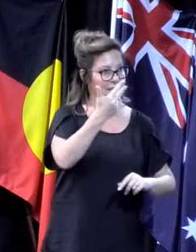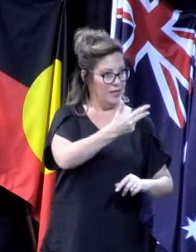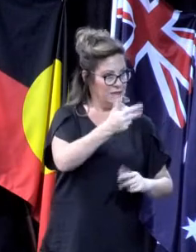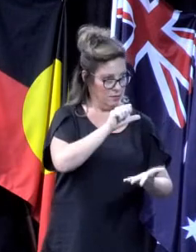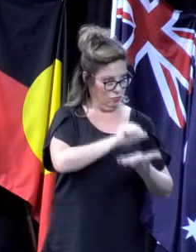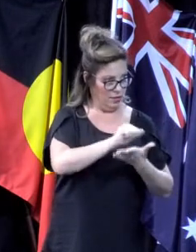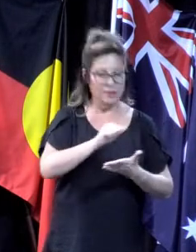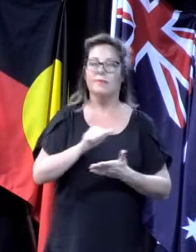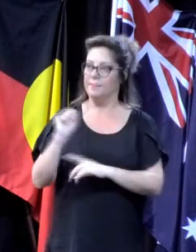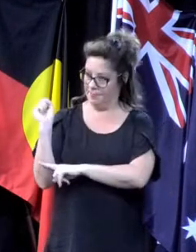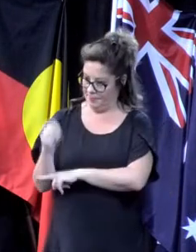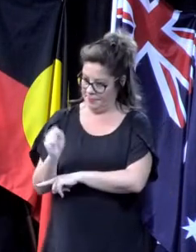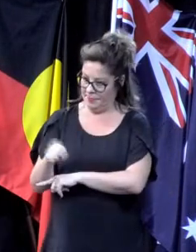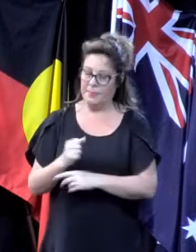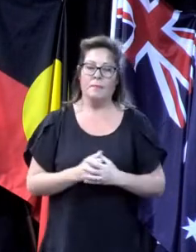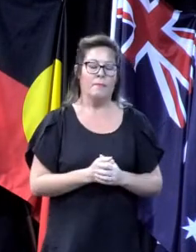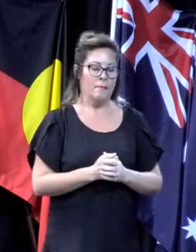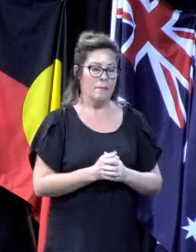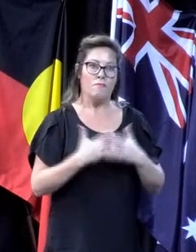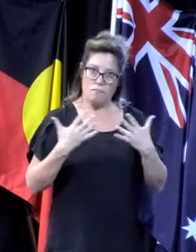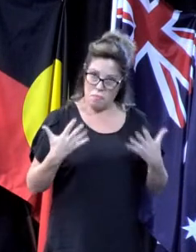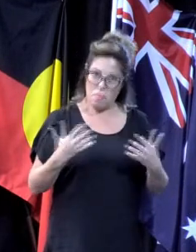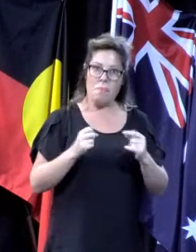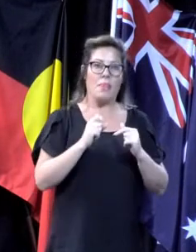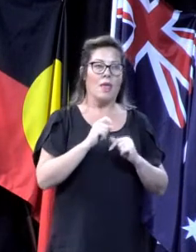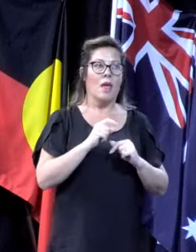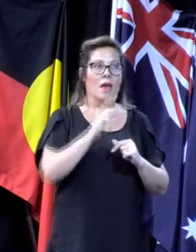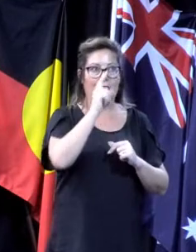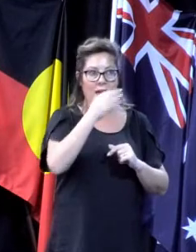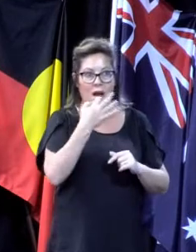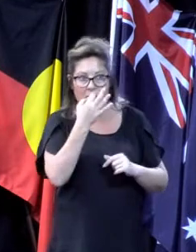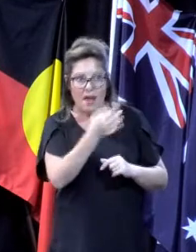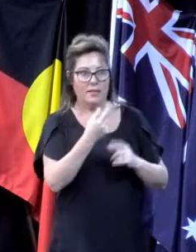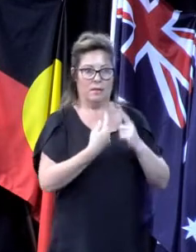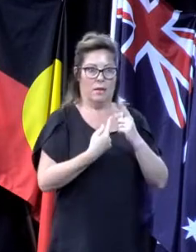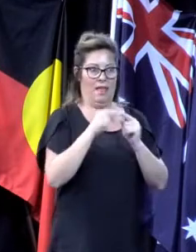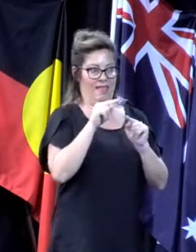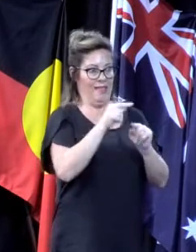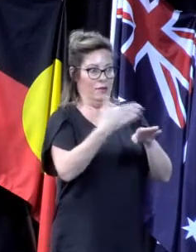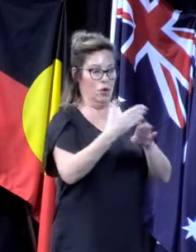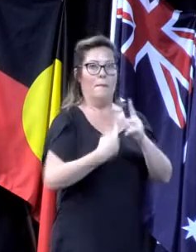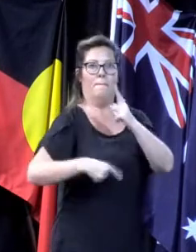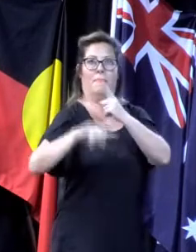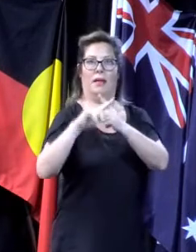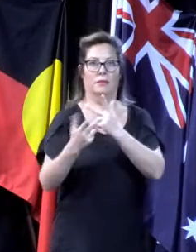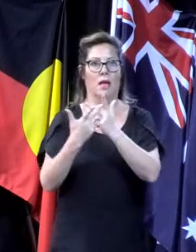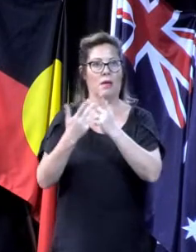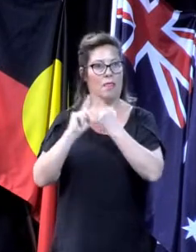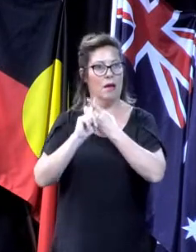So, can I just ask were you doing that in addition to another substantive role at the same time? Or you were acting in that position?